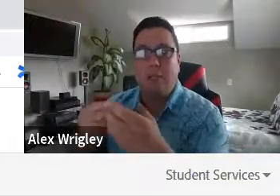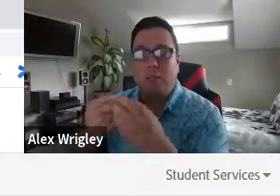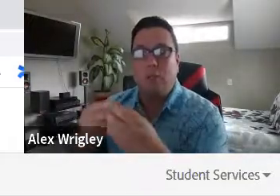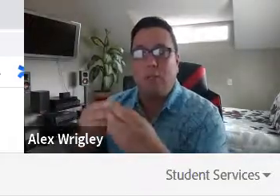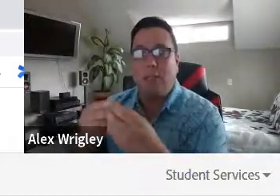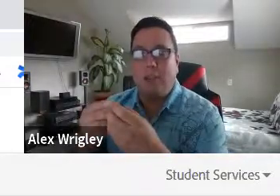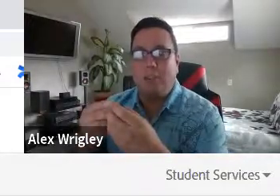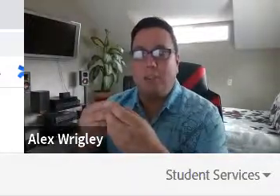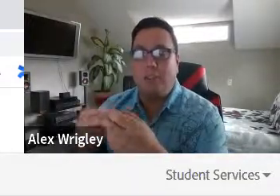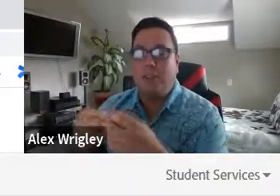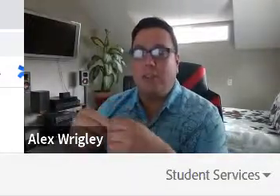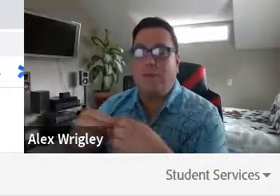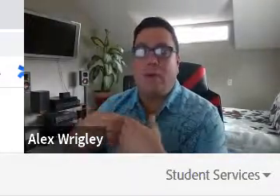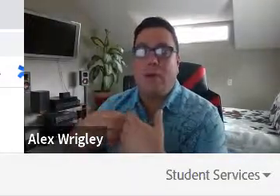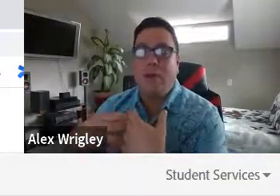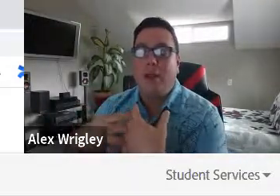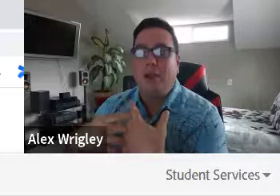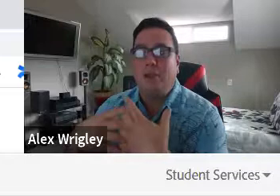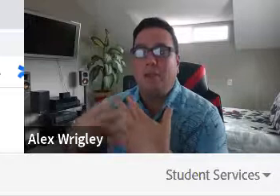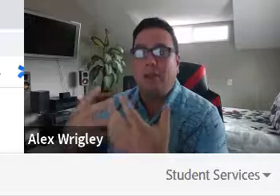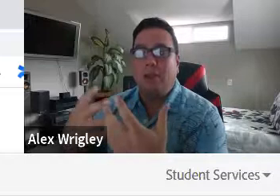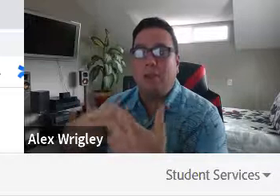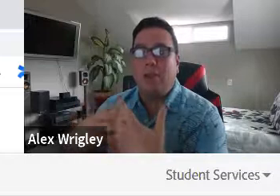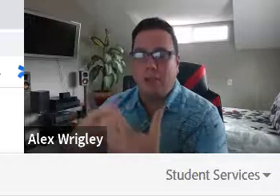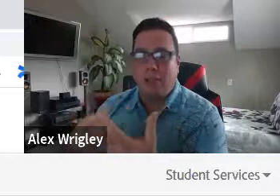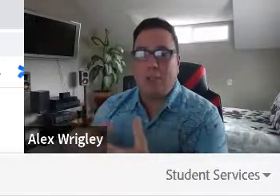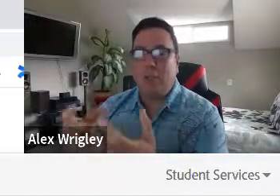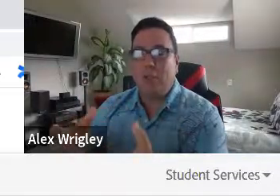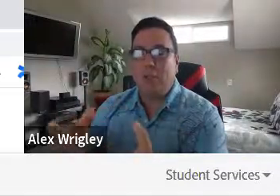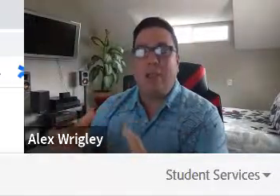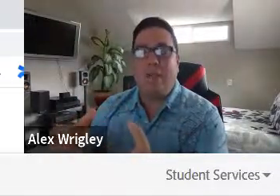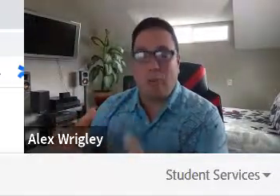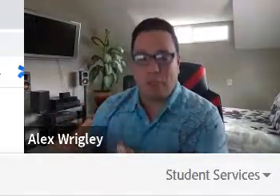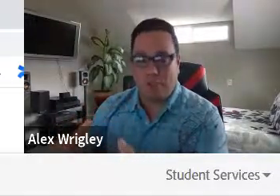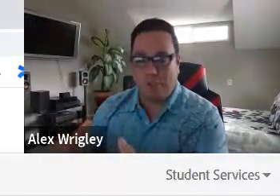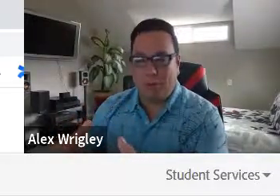individual accounts, and therefore your, your organization didn't have ownership of them.